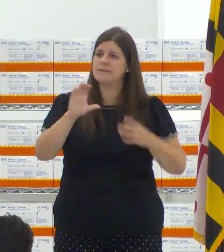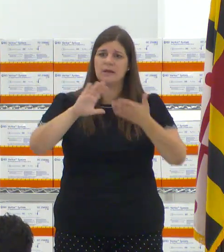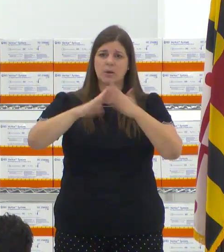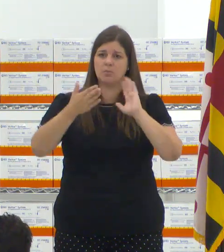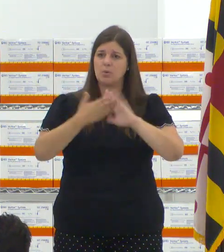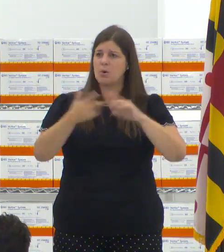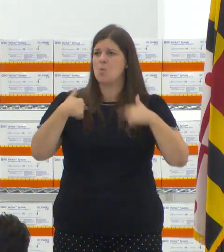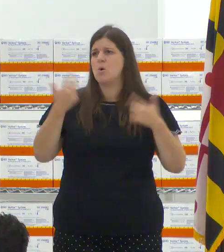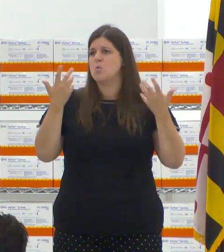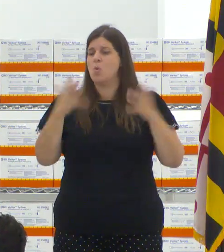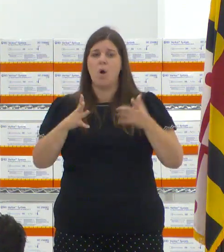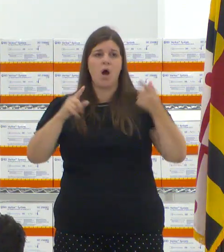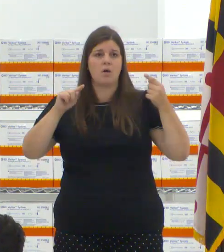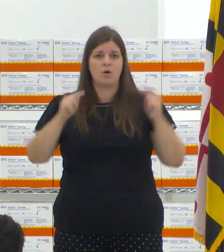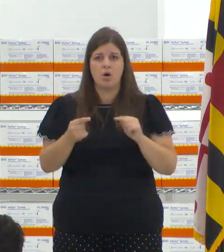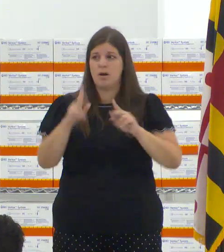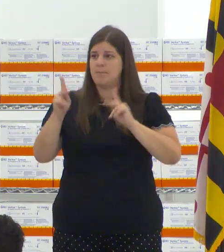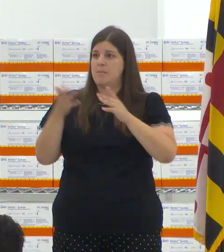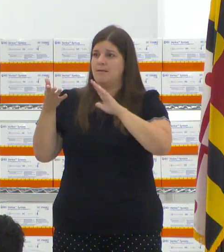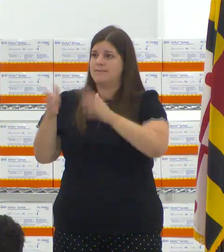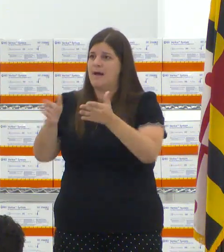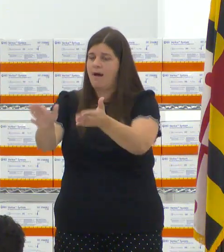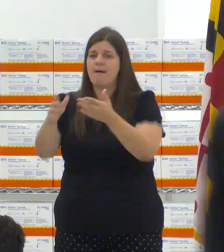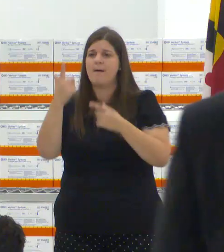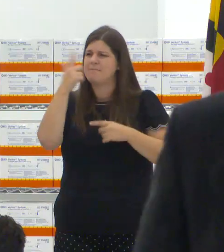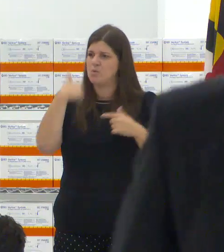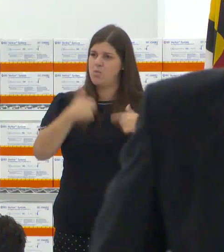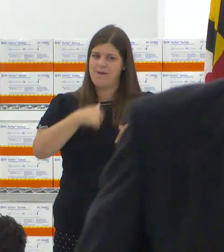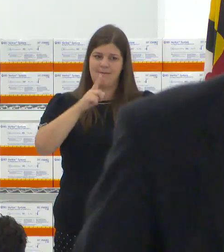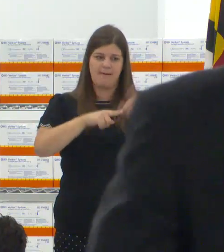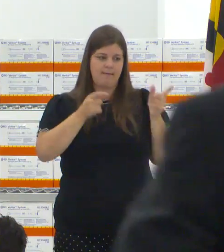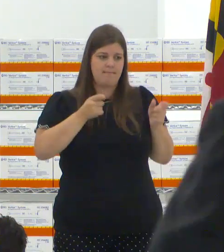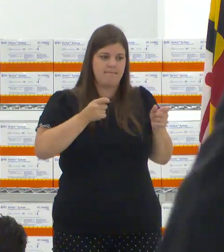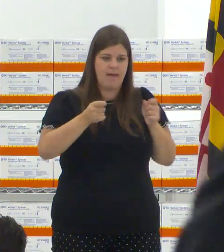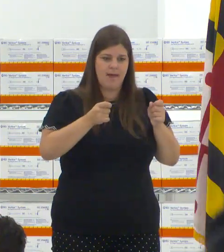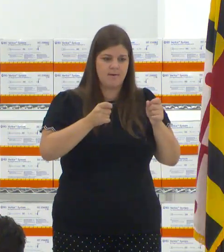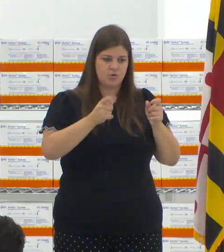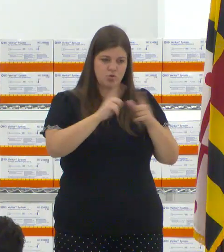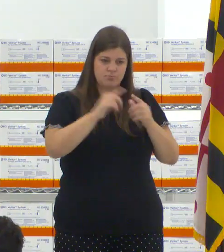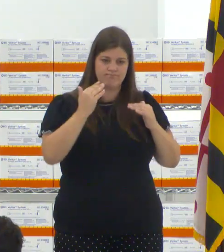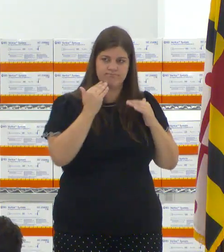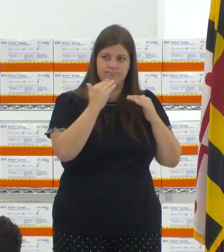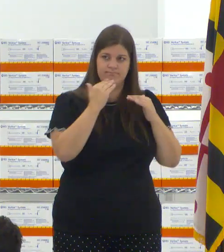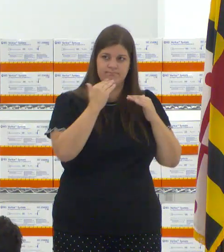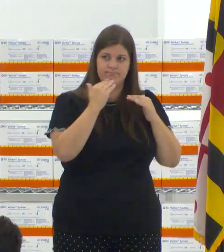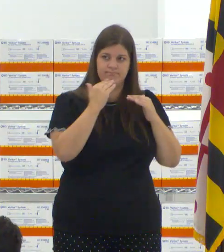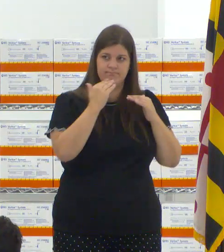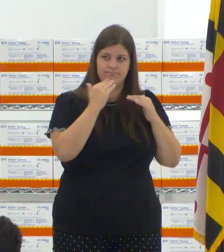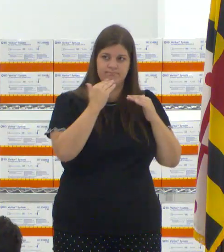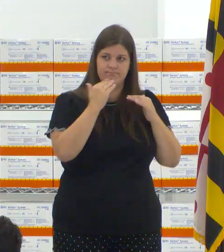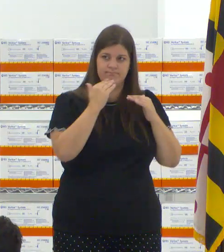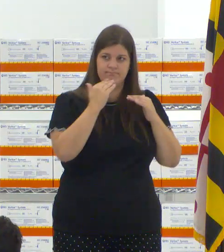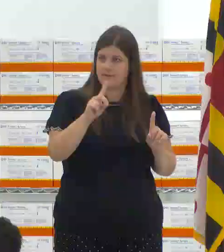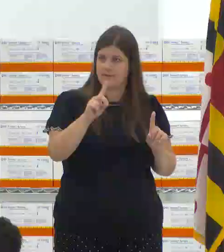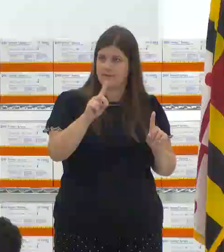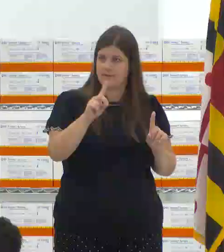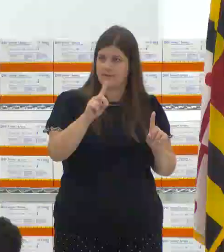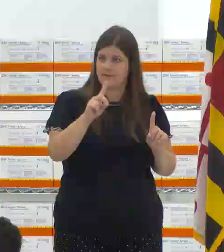economy here in Maryland or anywhere else in the nation are simply not viable or affordable to the people who suffer the most when that takes place.